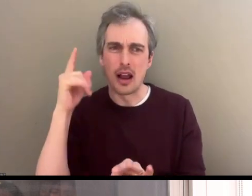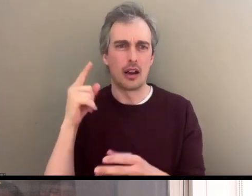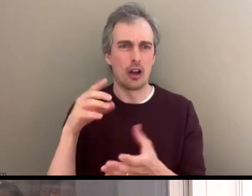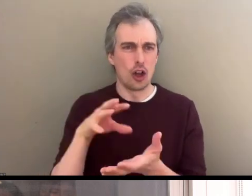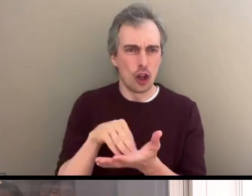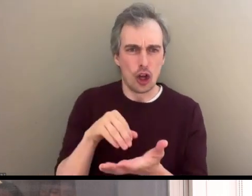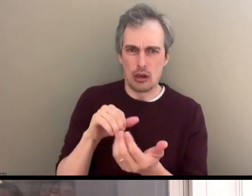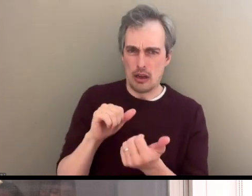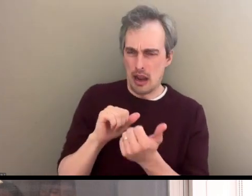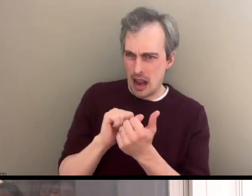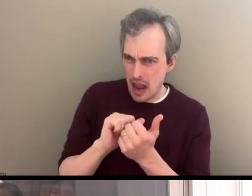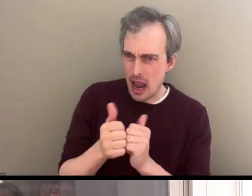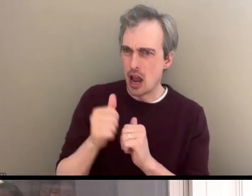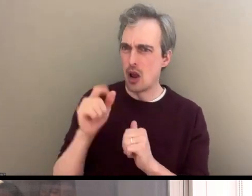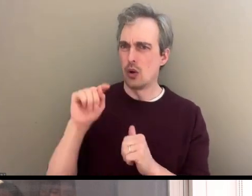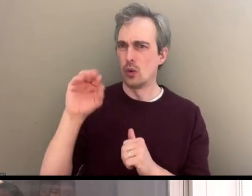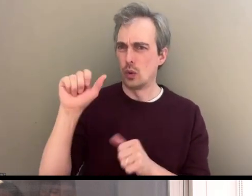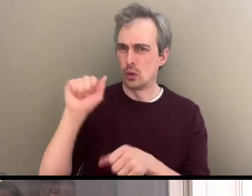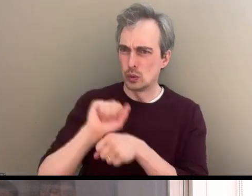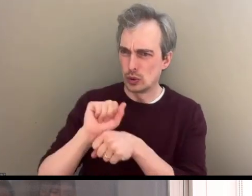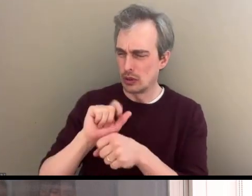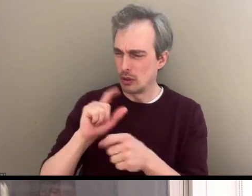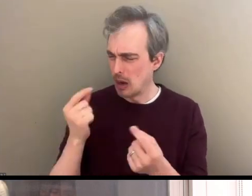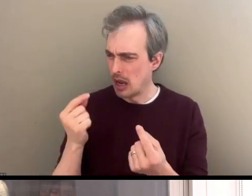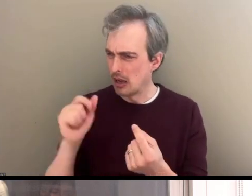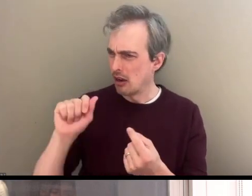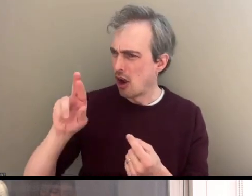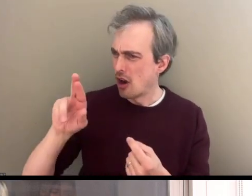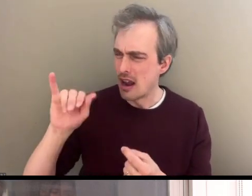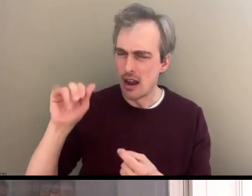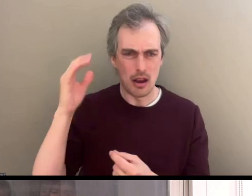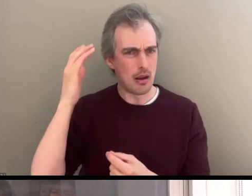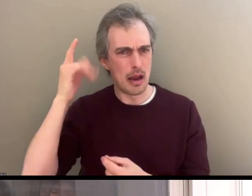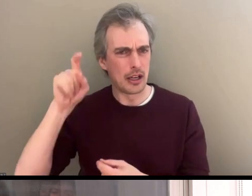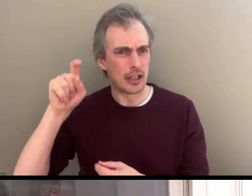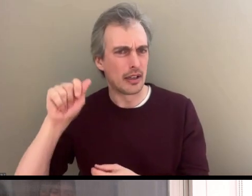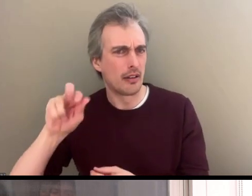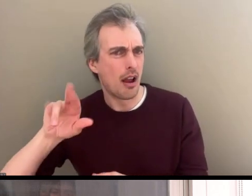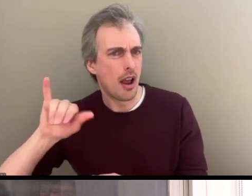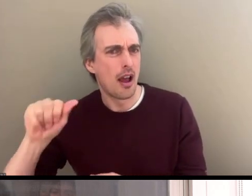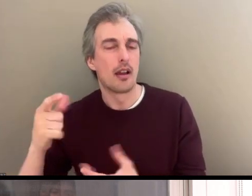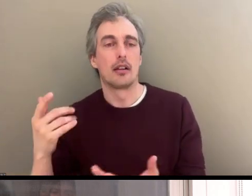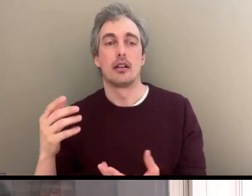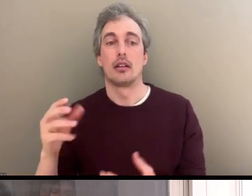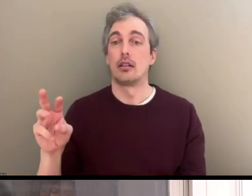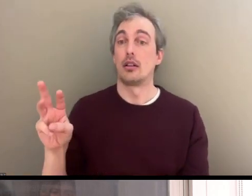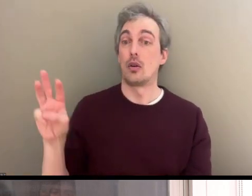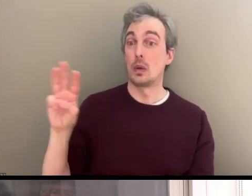Right. Understand WCAG. One, so you know why we have guidelines.